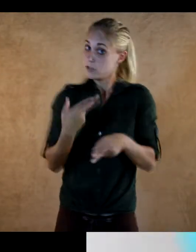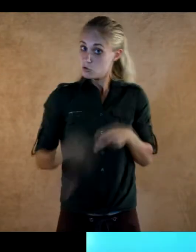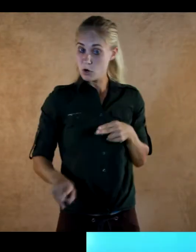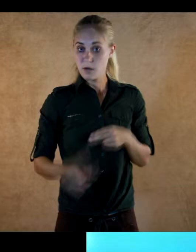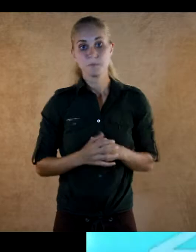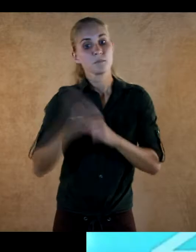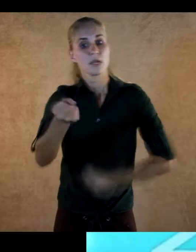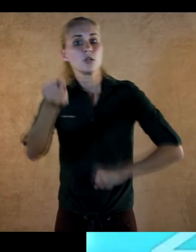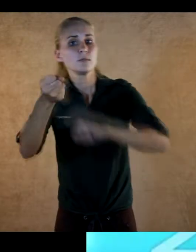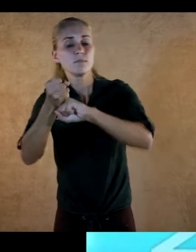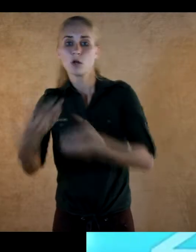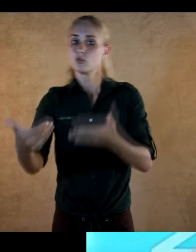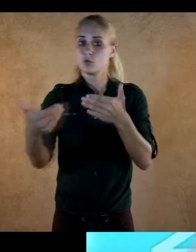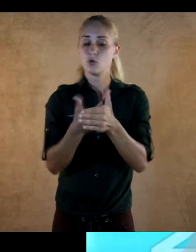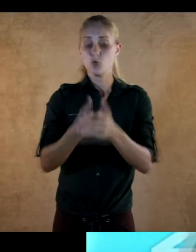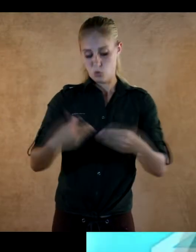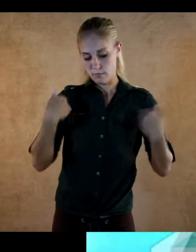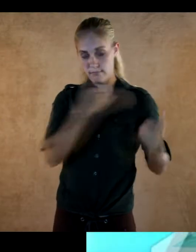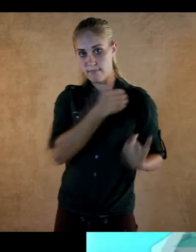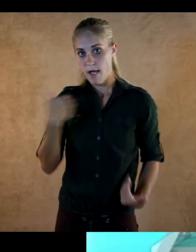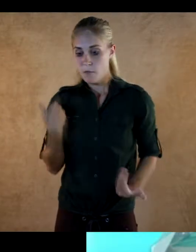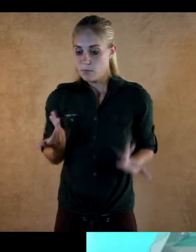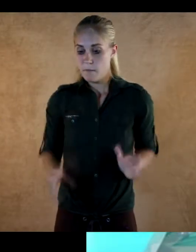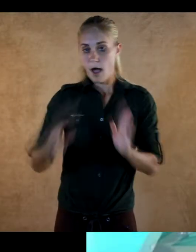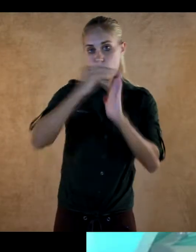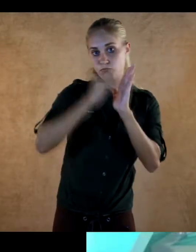SPONSOR your new members and customers and complete a Yoli application.